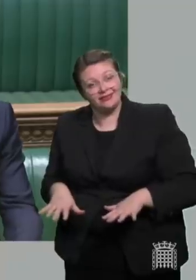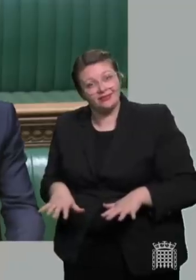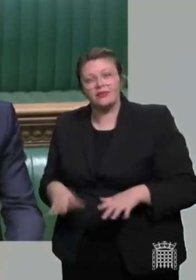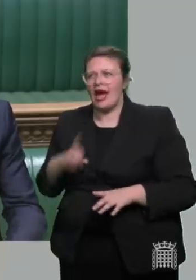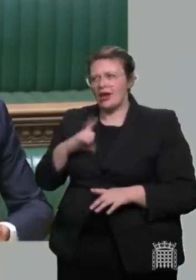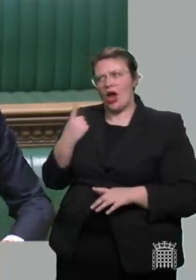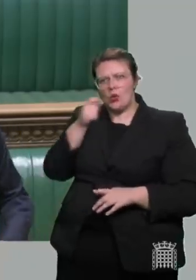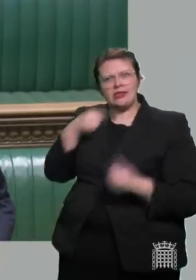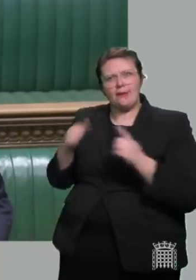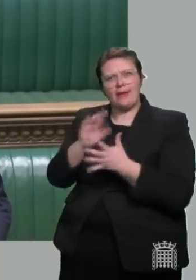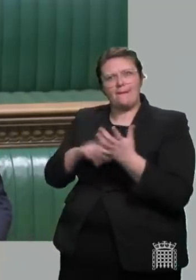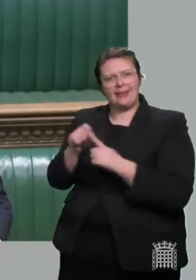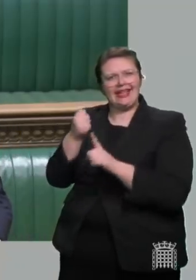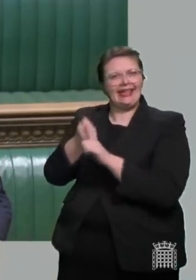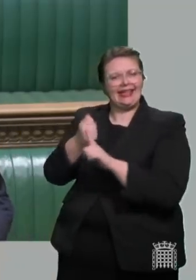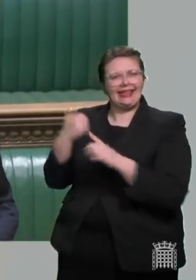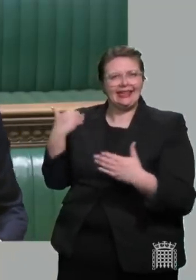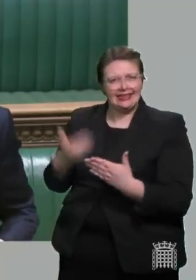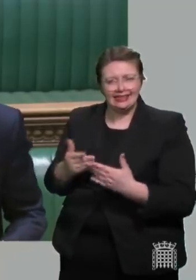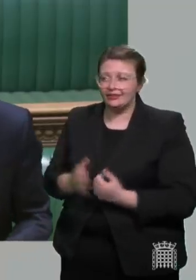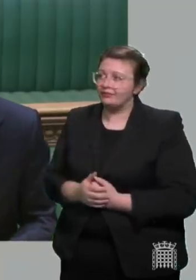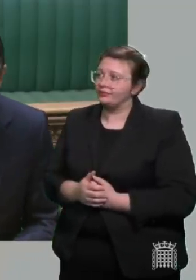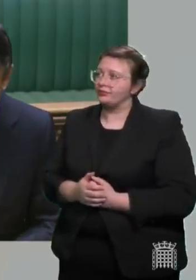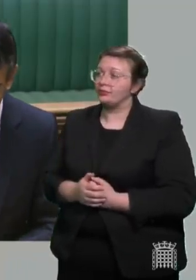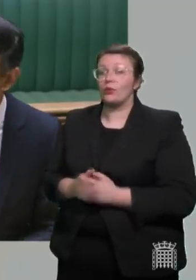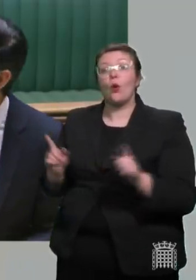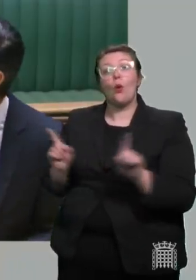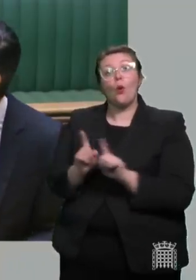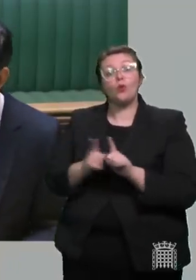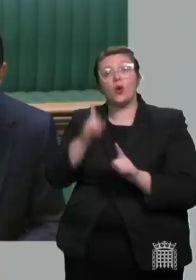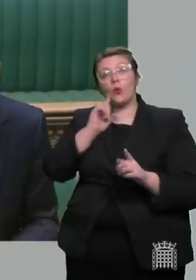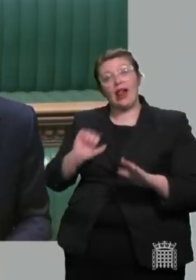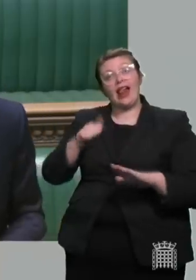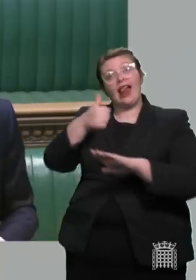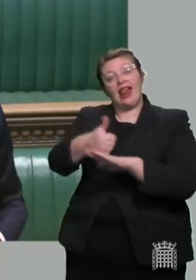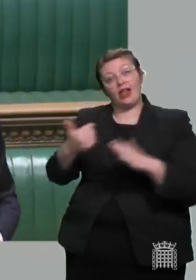We have also asked Dame Clara Furse to establish a new group to position the City as the global